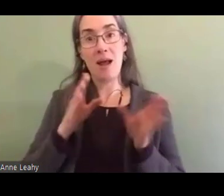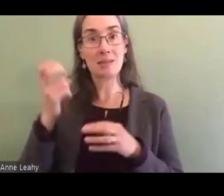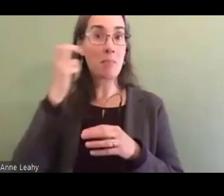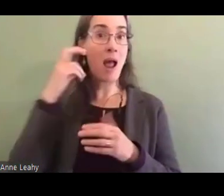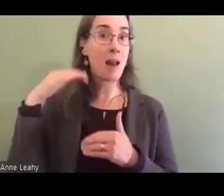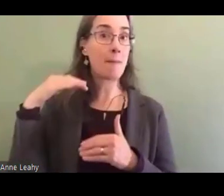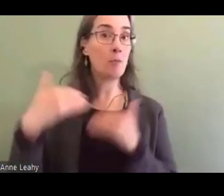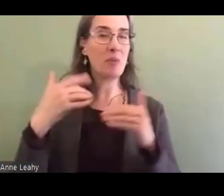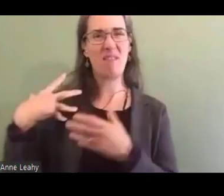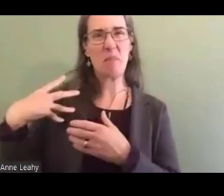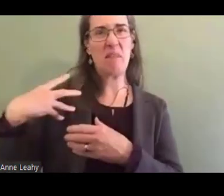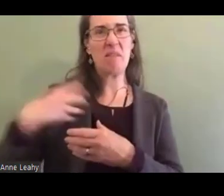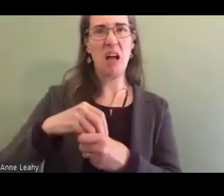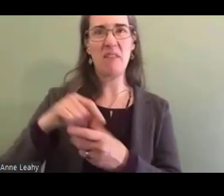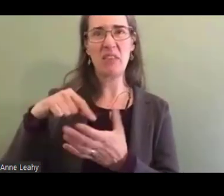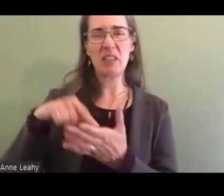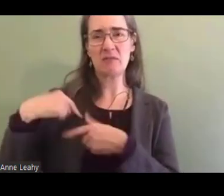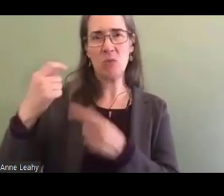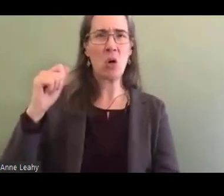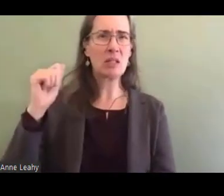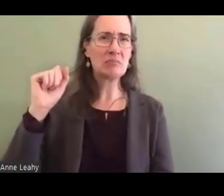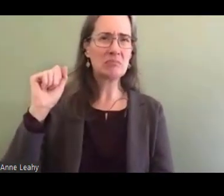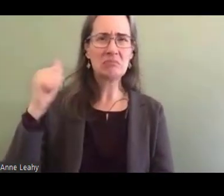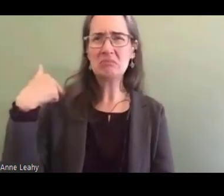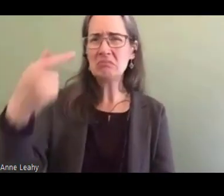have been involved in this for decades now.